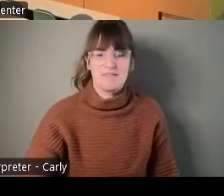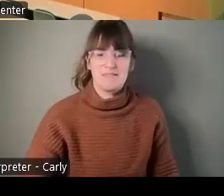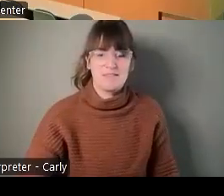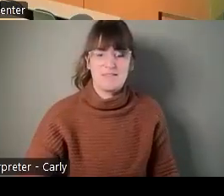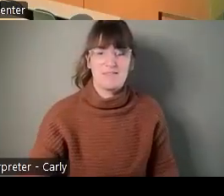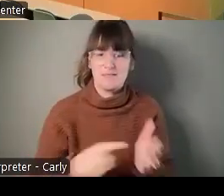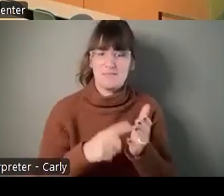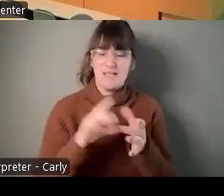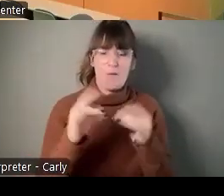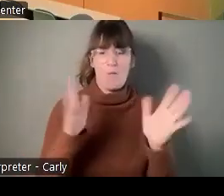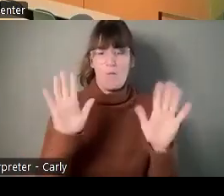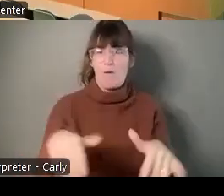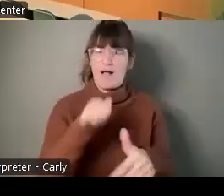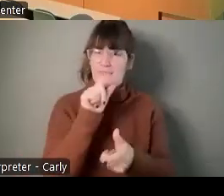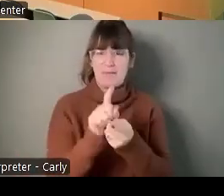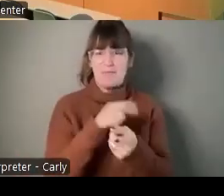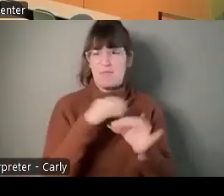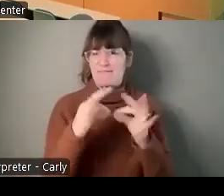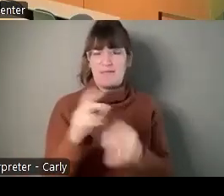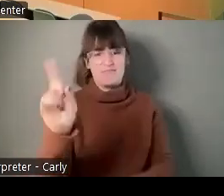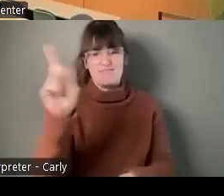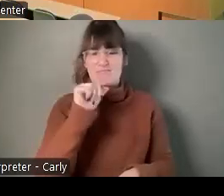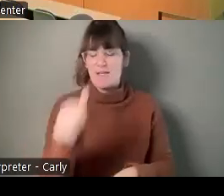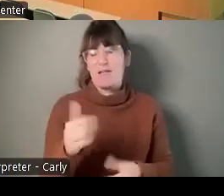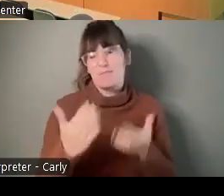Um and if they come in on day one saying that, probably on day three, they're not going to do a